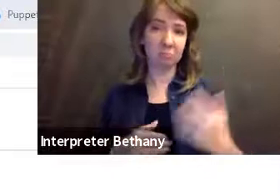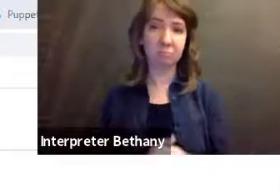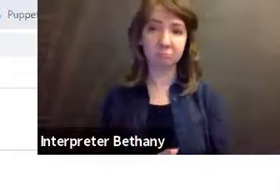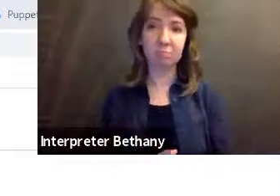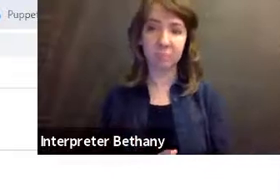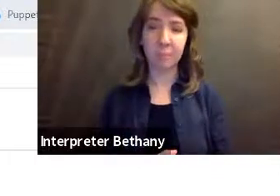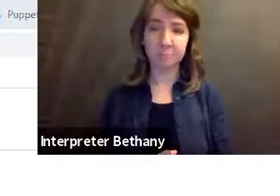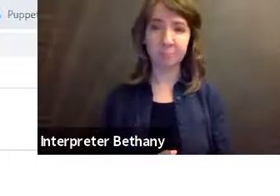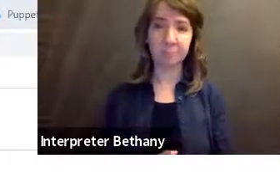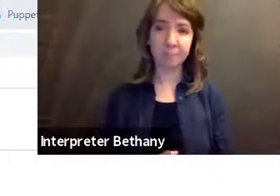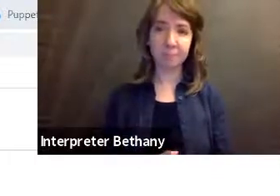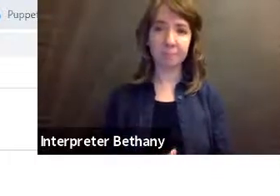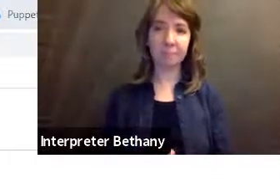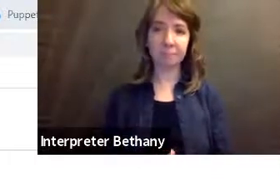Linda Kobashigawa: Yeah. Yeah, absolutely. And that's sort of